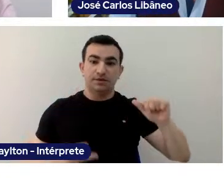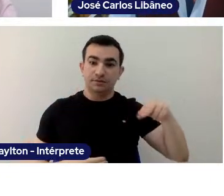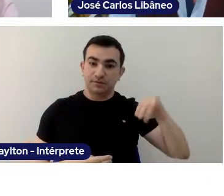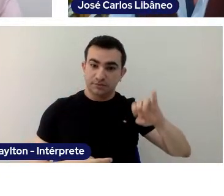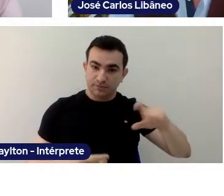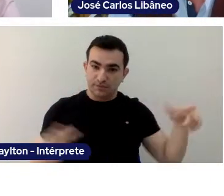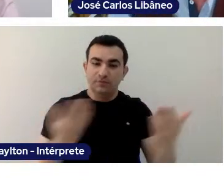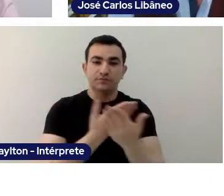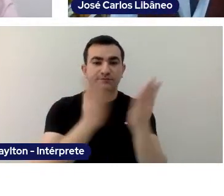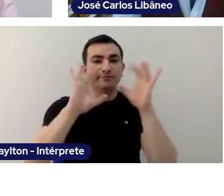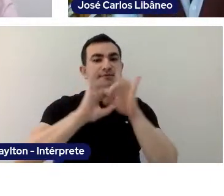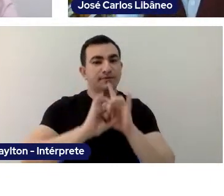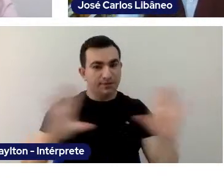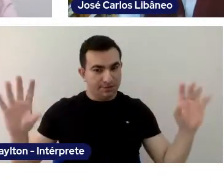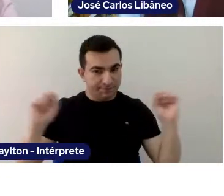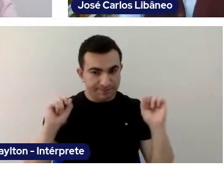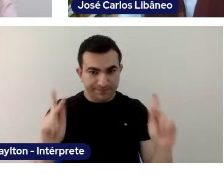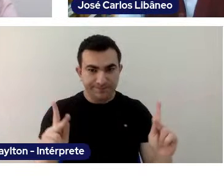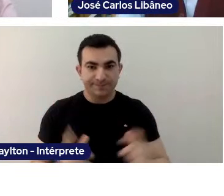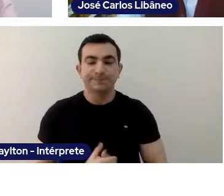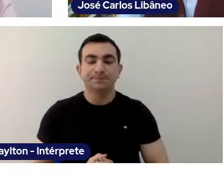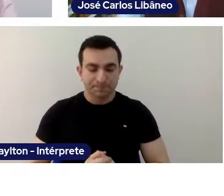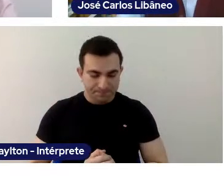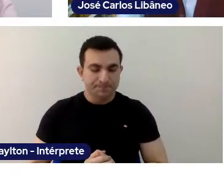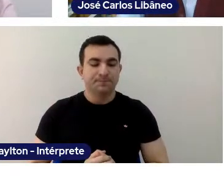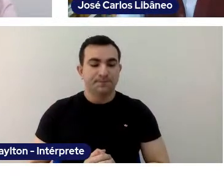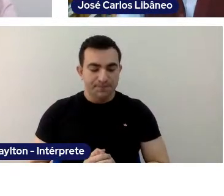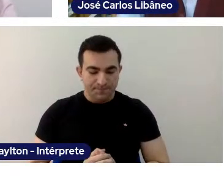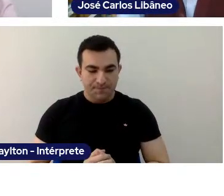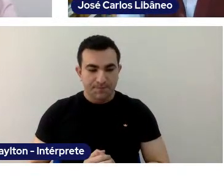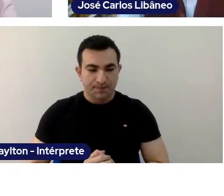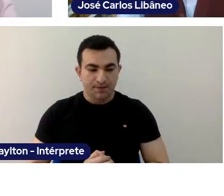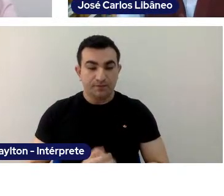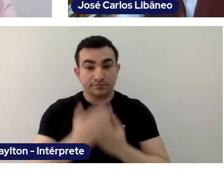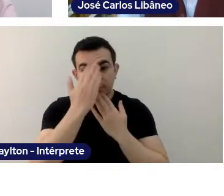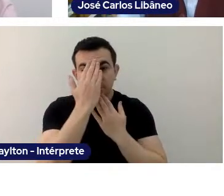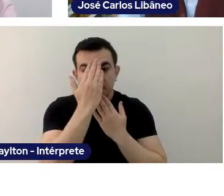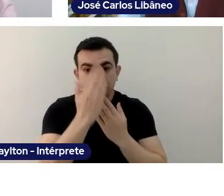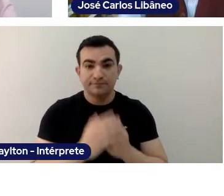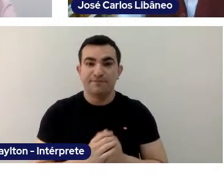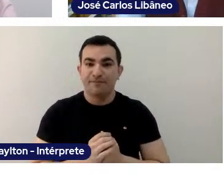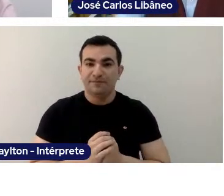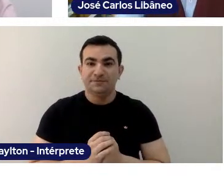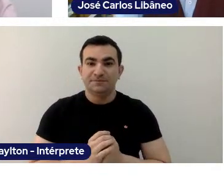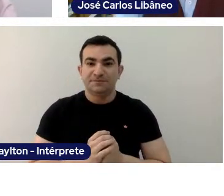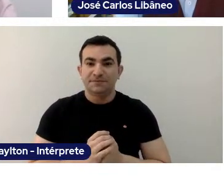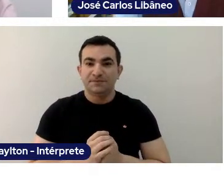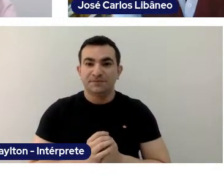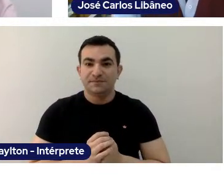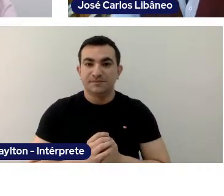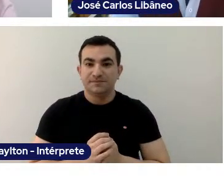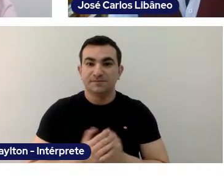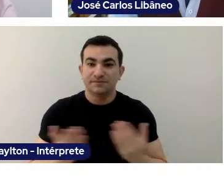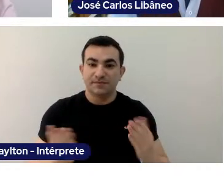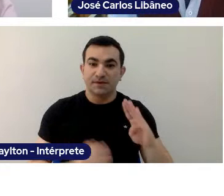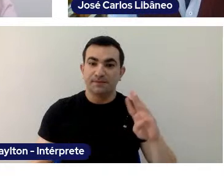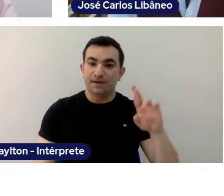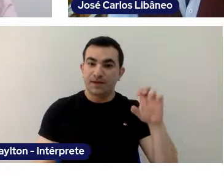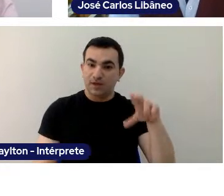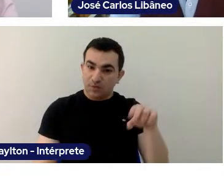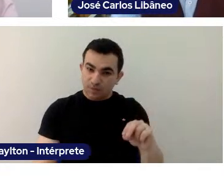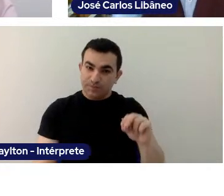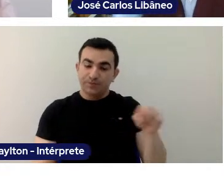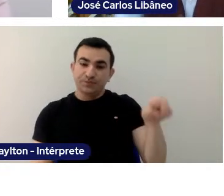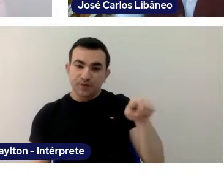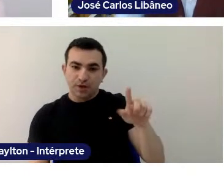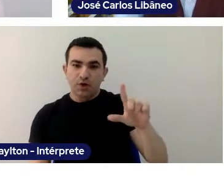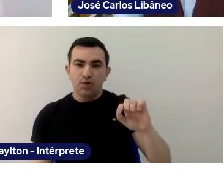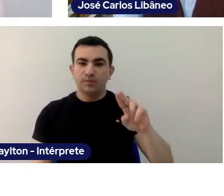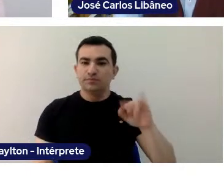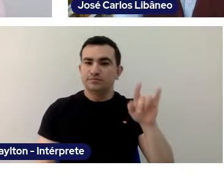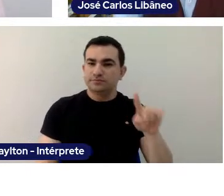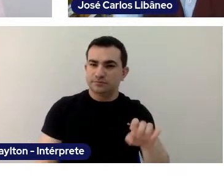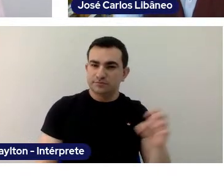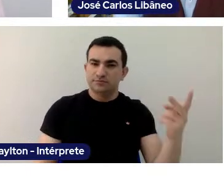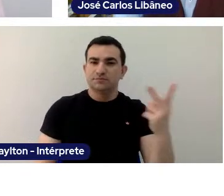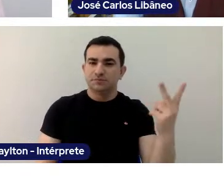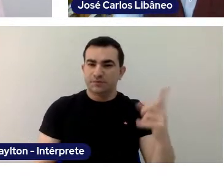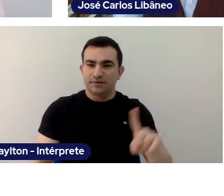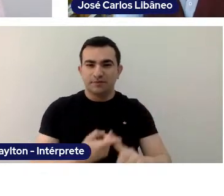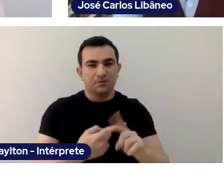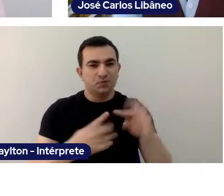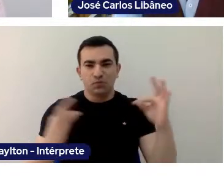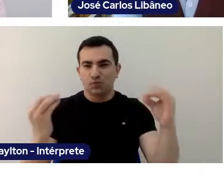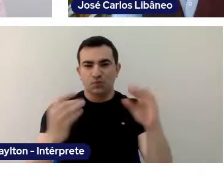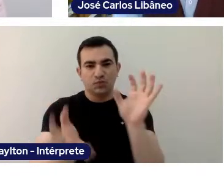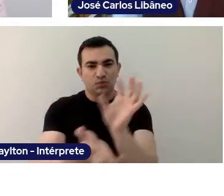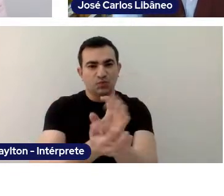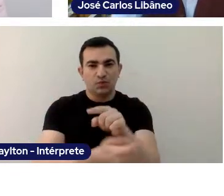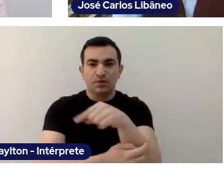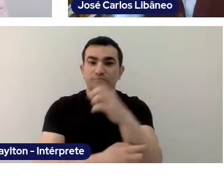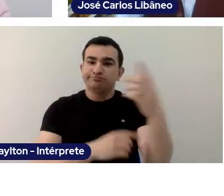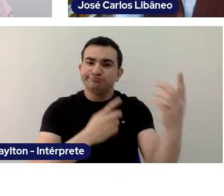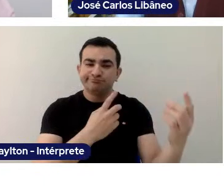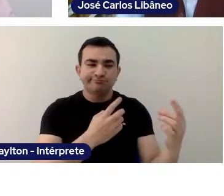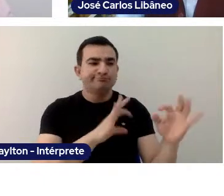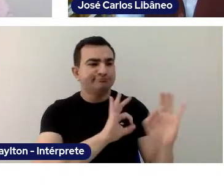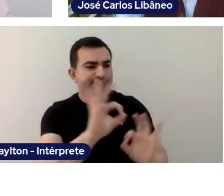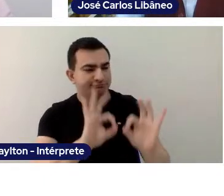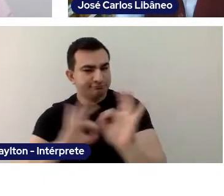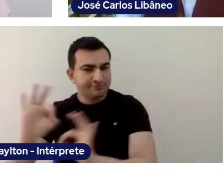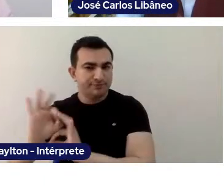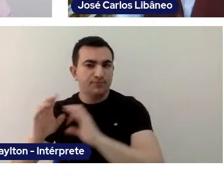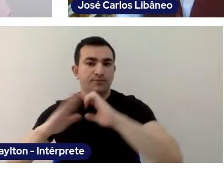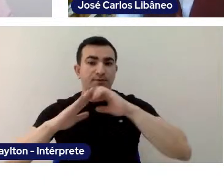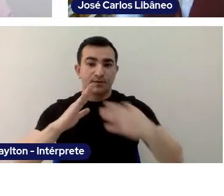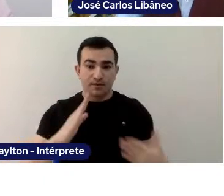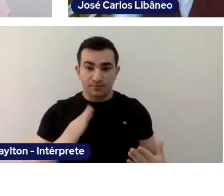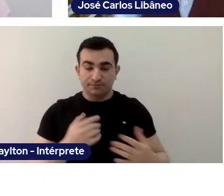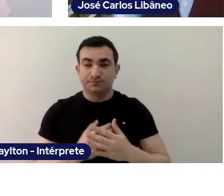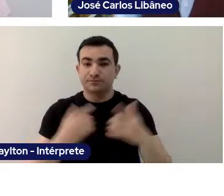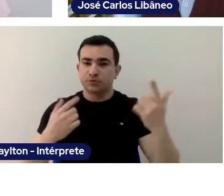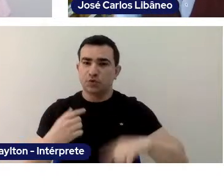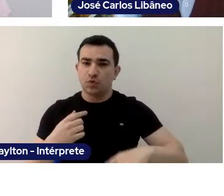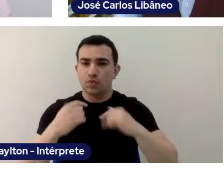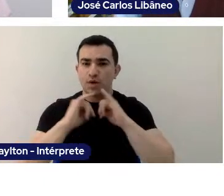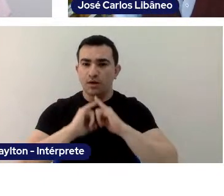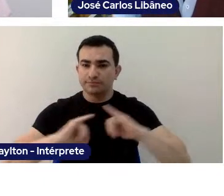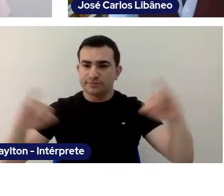Ok! Thank you to the whole team for this invitation. I would like to present, already, what is it that I understand as a fair education.